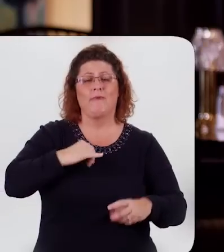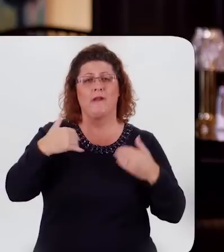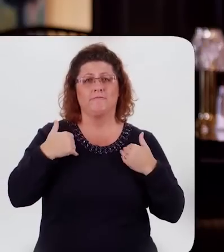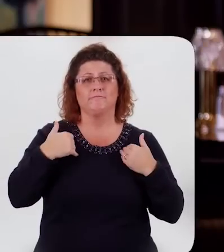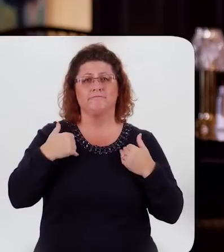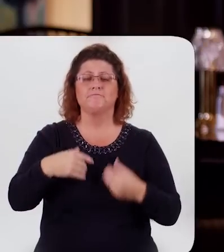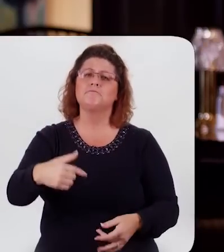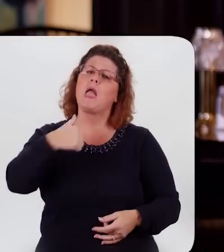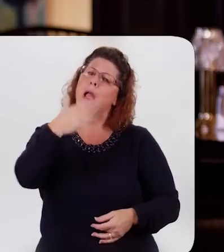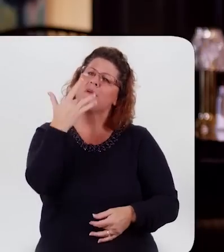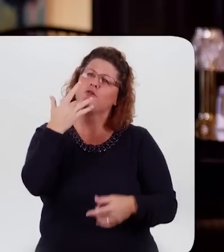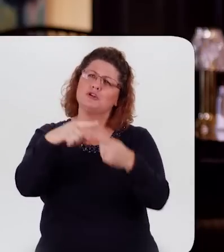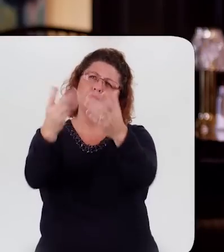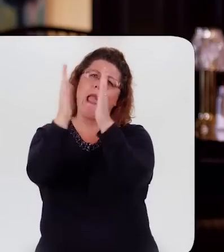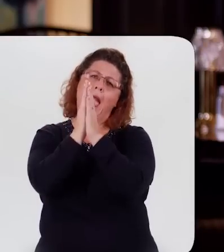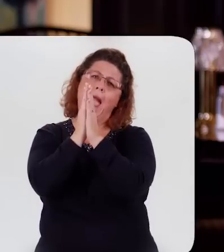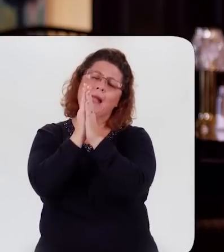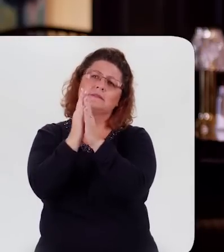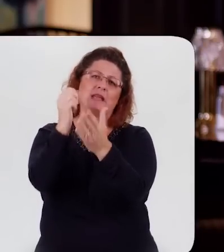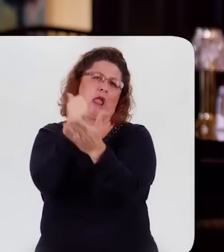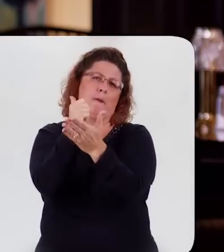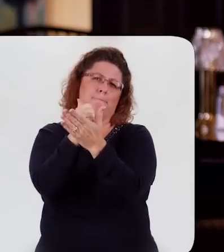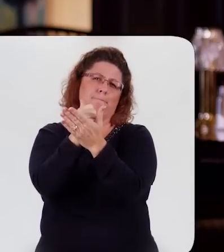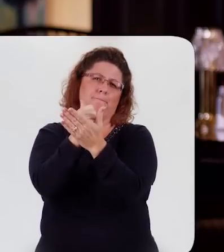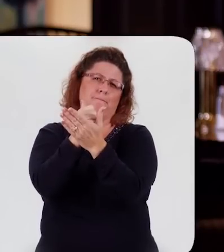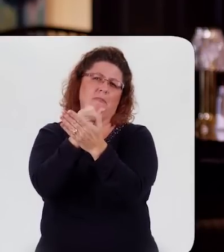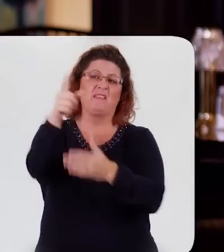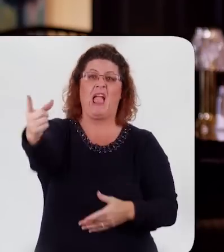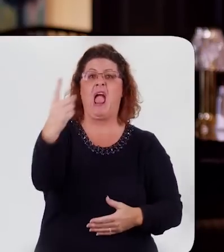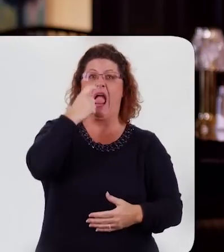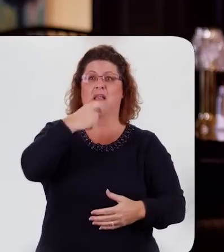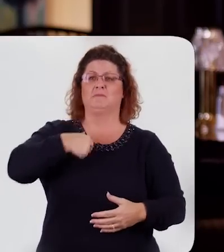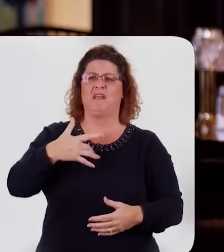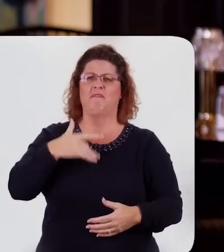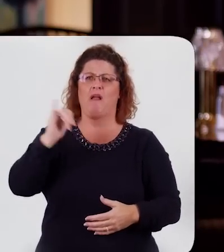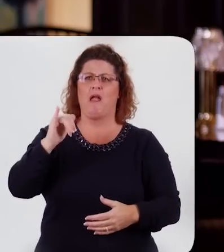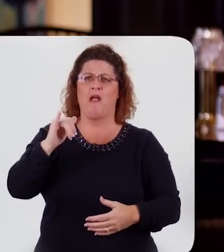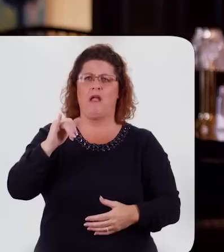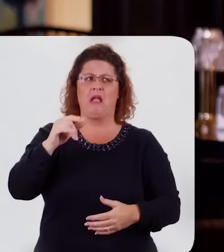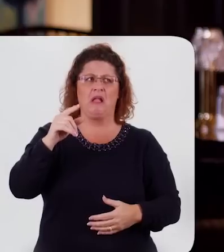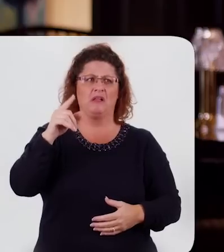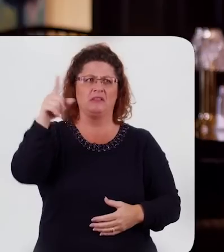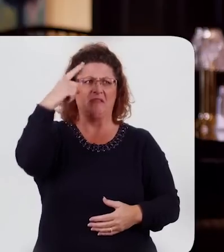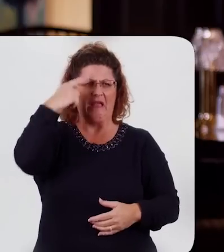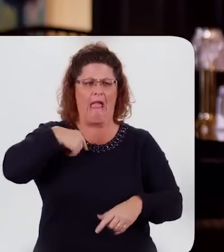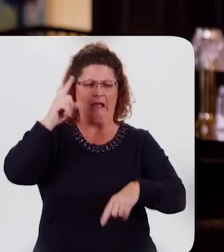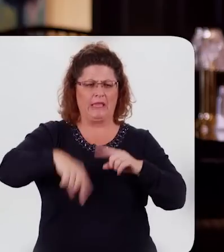I'd rather ask them for help, because if they're asking me for help, it kind of makes me feel like they think they can do it, and I can.